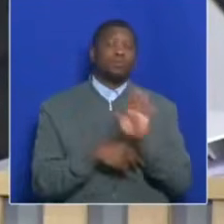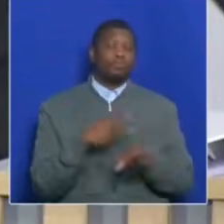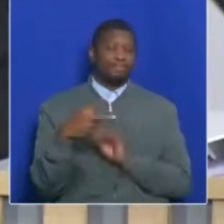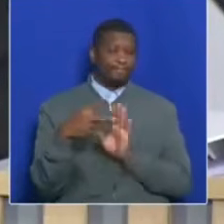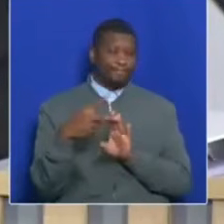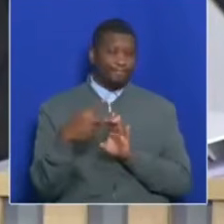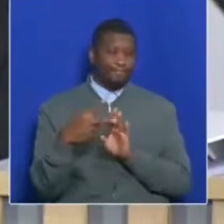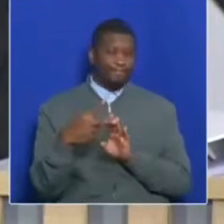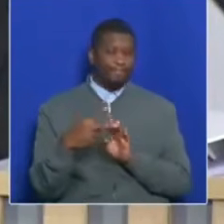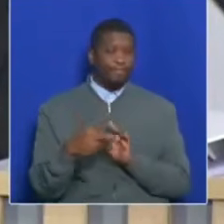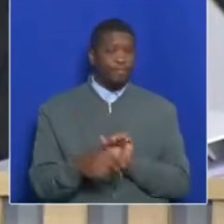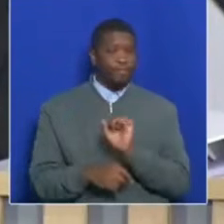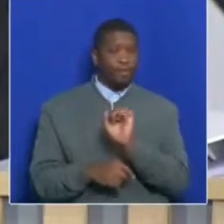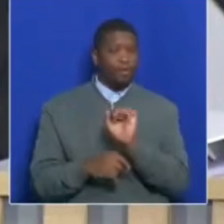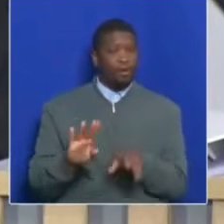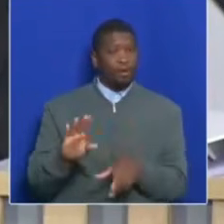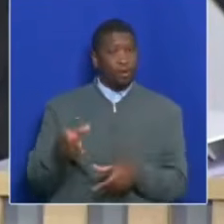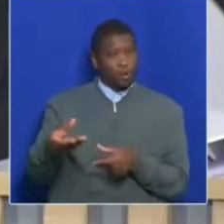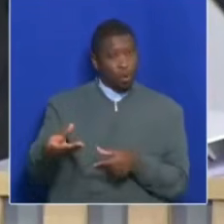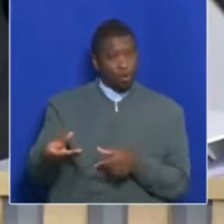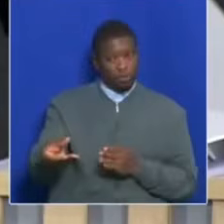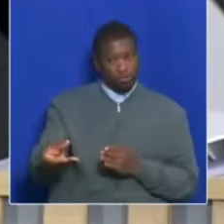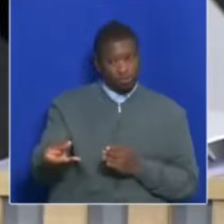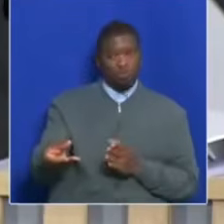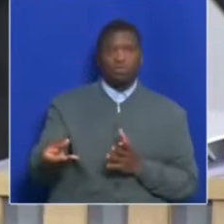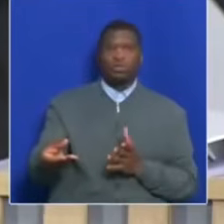the dockets are closed almost immediately. Once a person is killed,